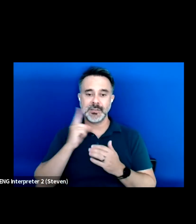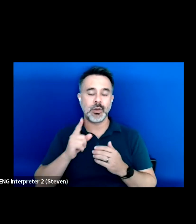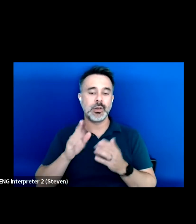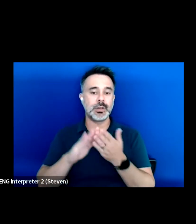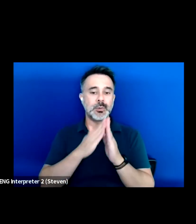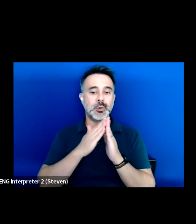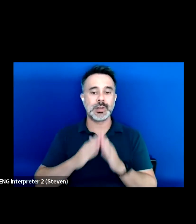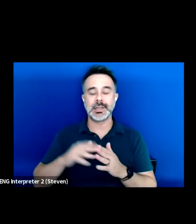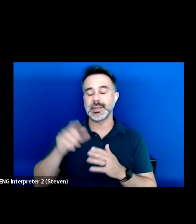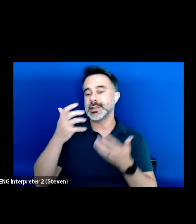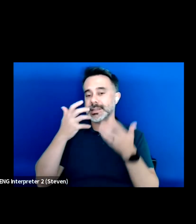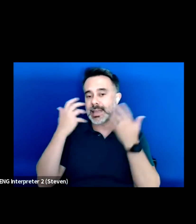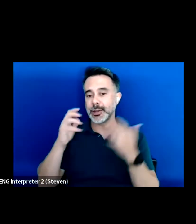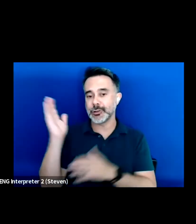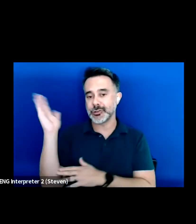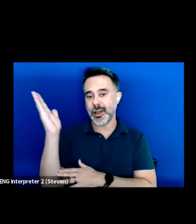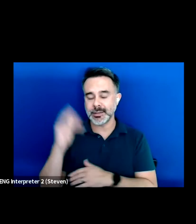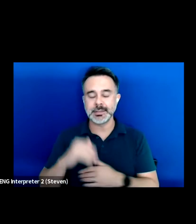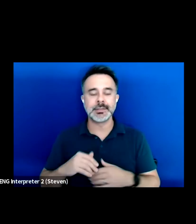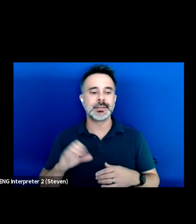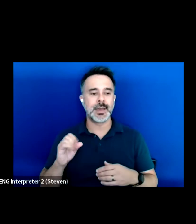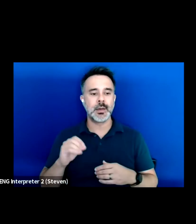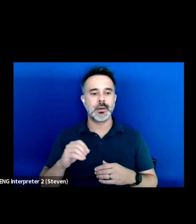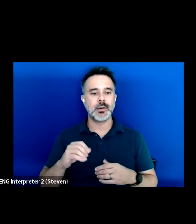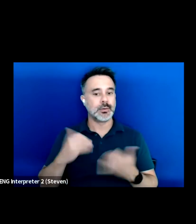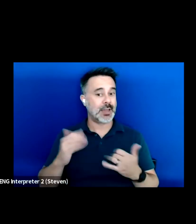the Haudenosaunee, and the Wyandot peoples,